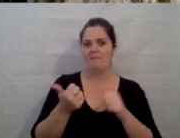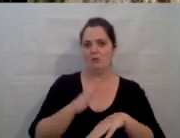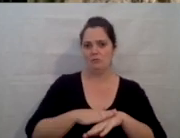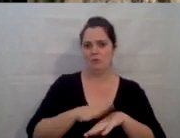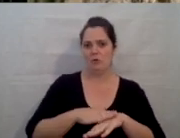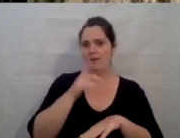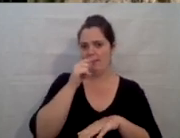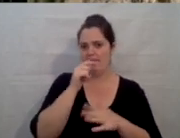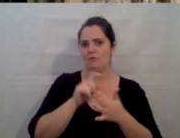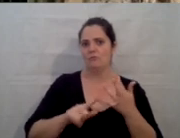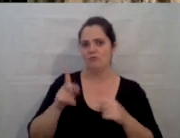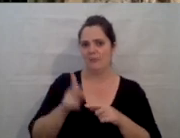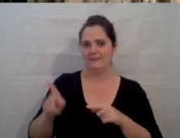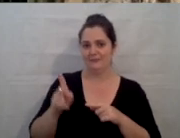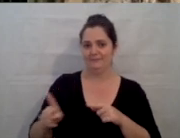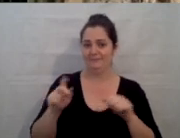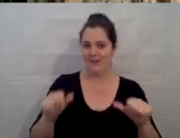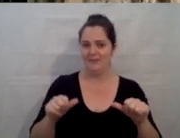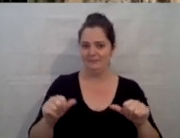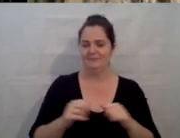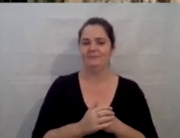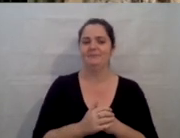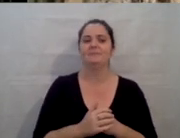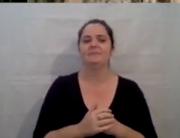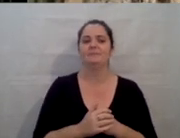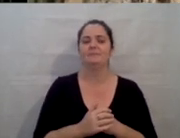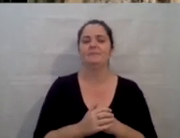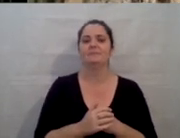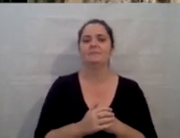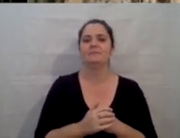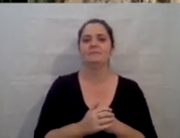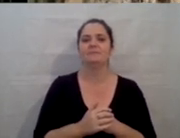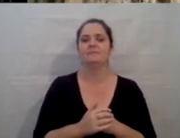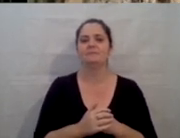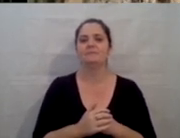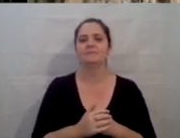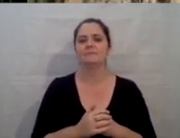a couple of times here this evening. Alright so let's begin at the beginning then with our sighting.